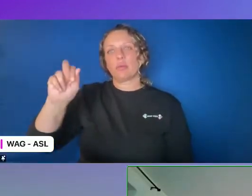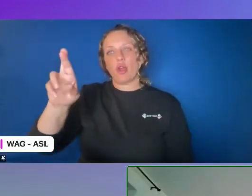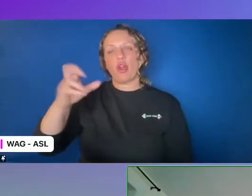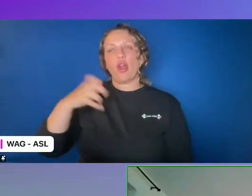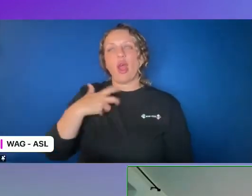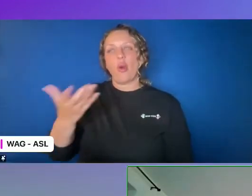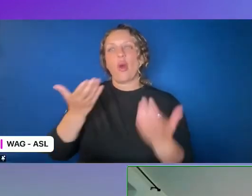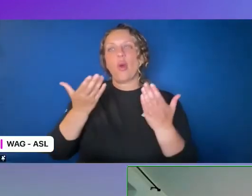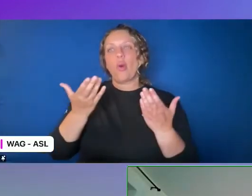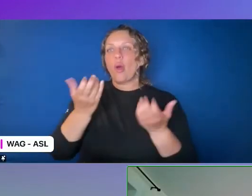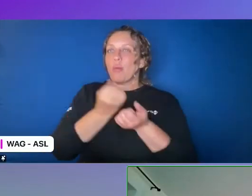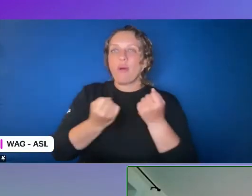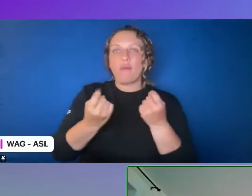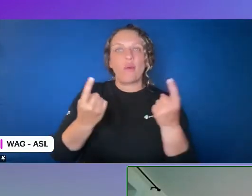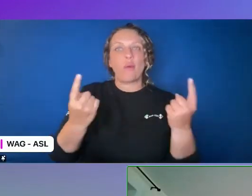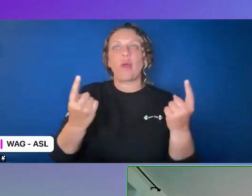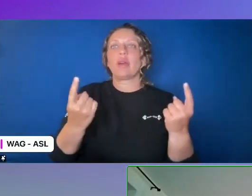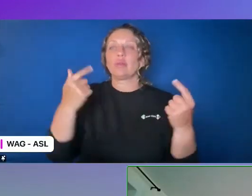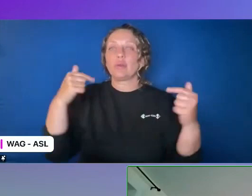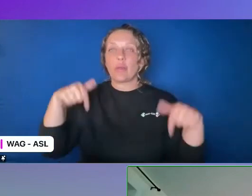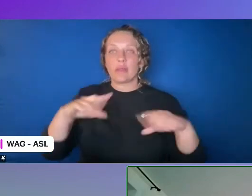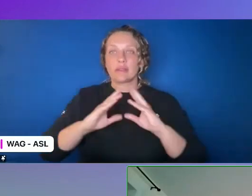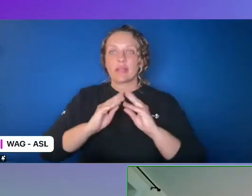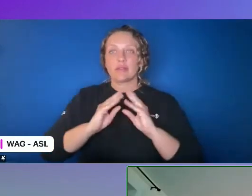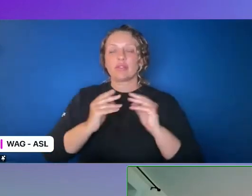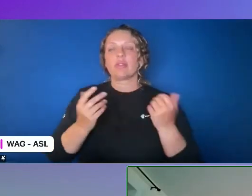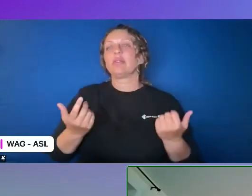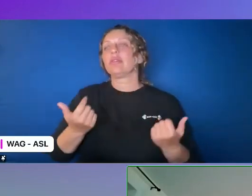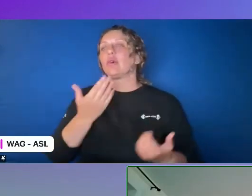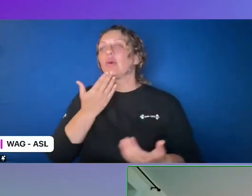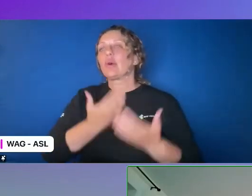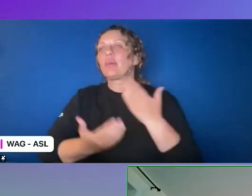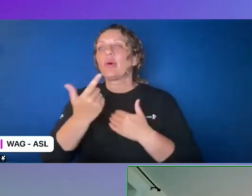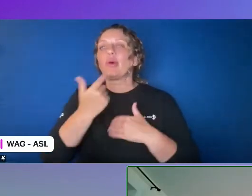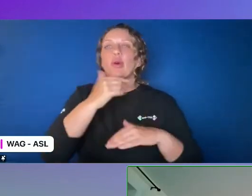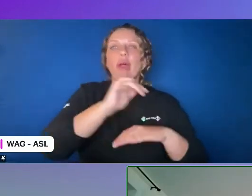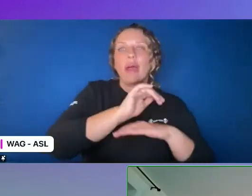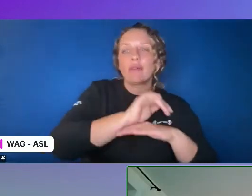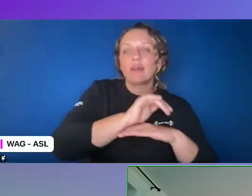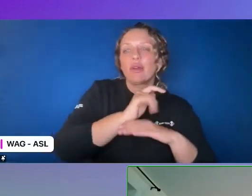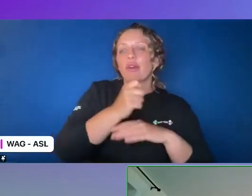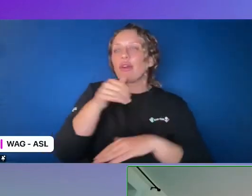welcome all of you to this session. Good morning, good afternoon, good evening.